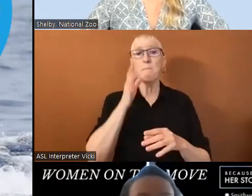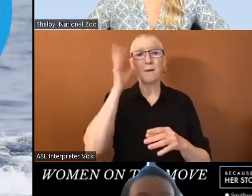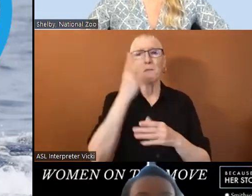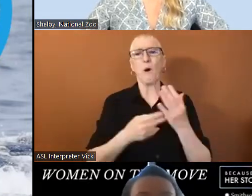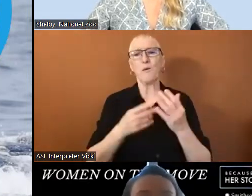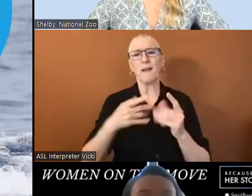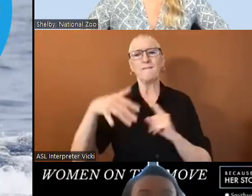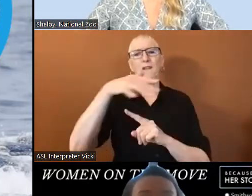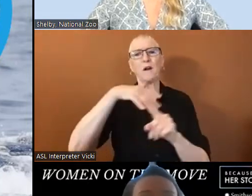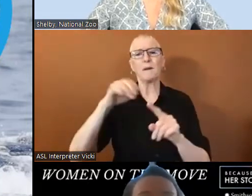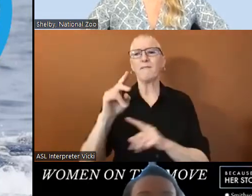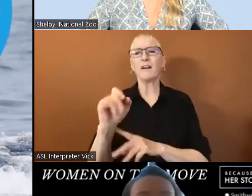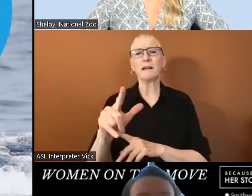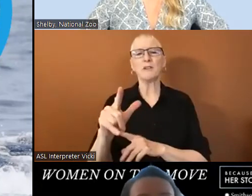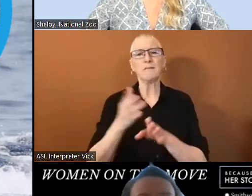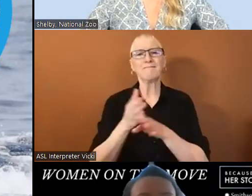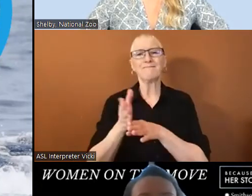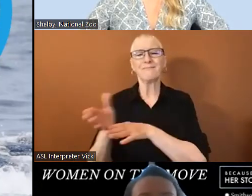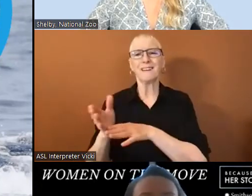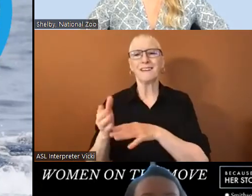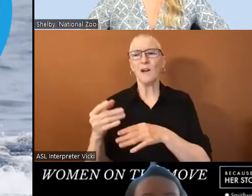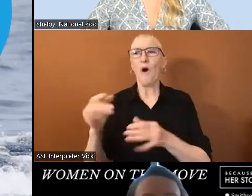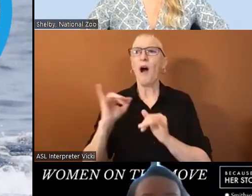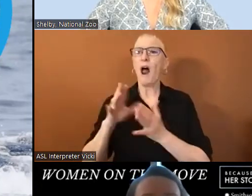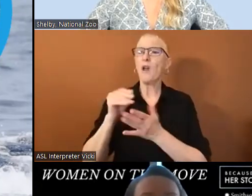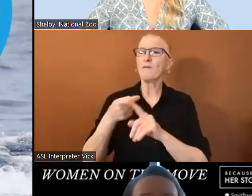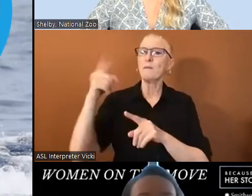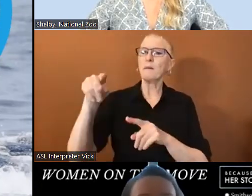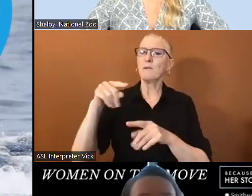opportunities for me to gain experience working on various environmental and wildlife conservation